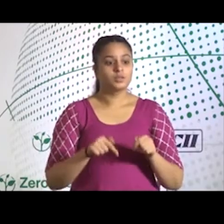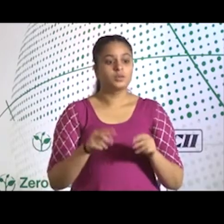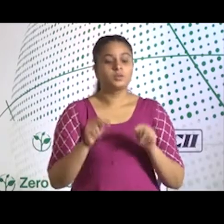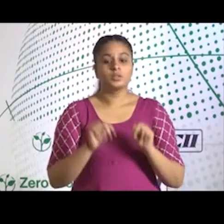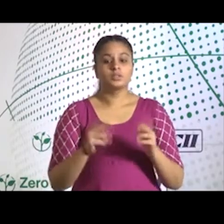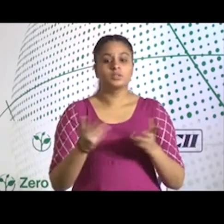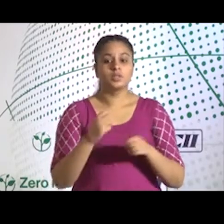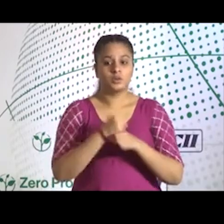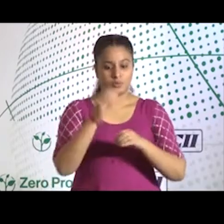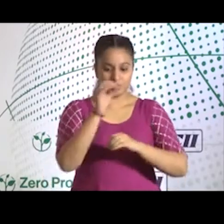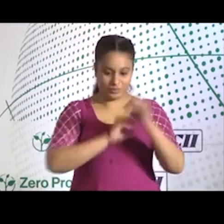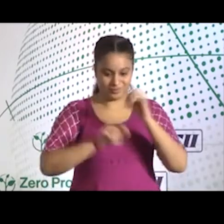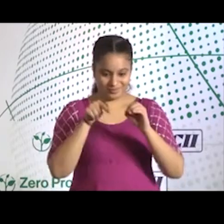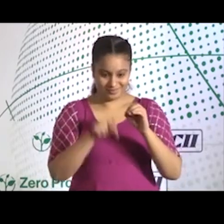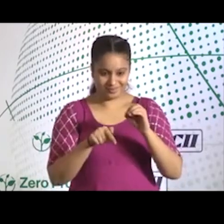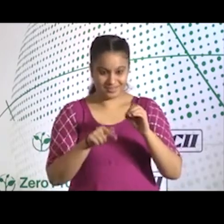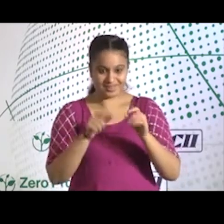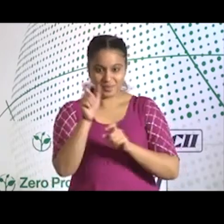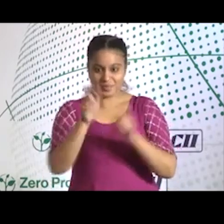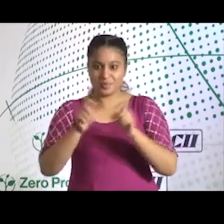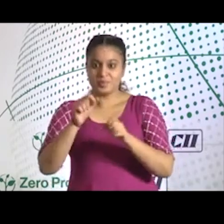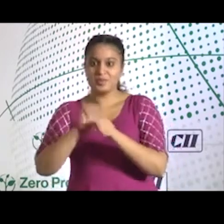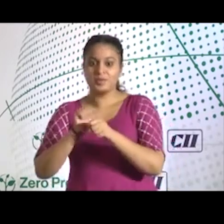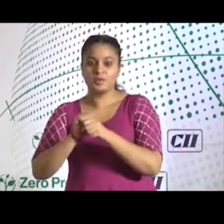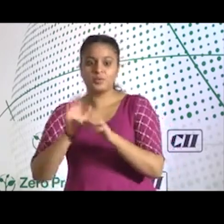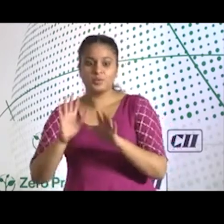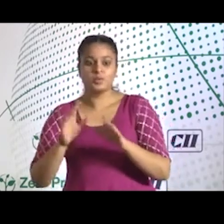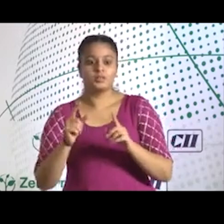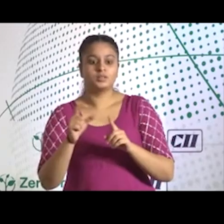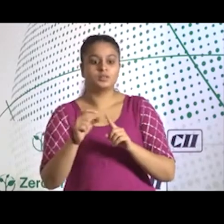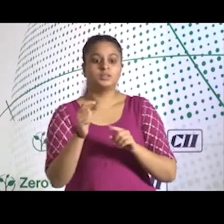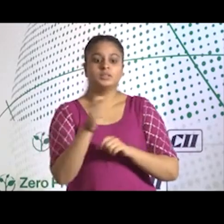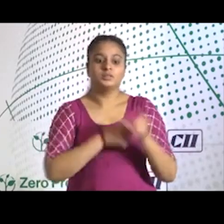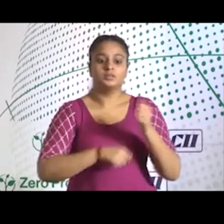a great place to work for people that have disabilities. And so the answers are slightly different,